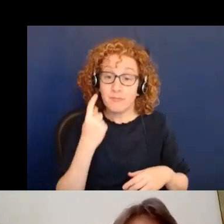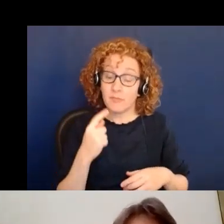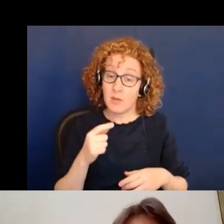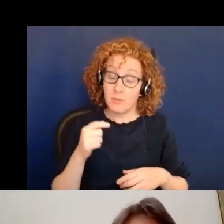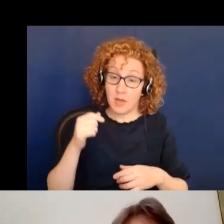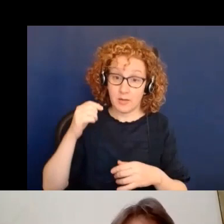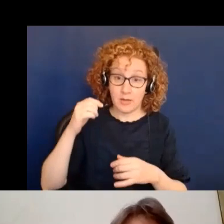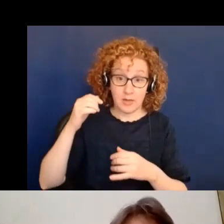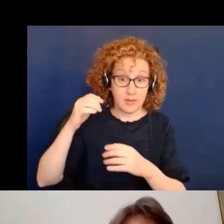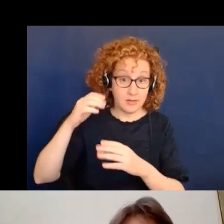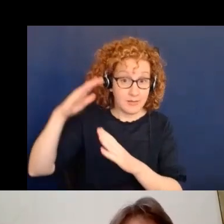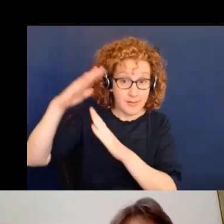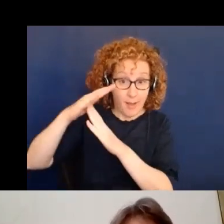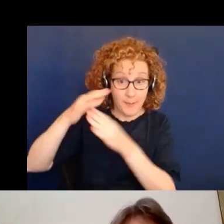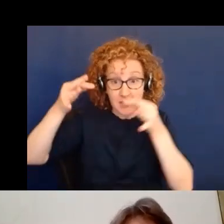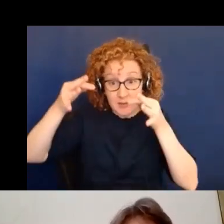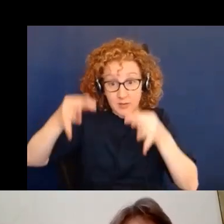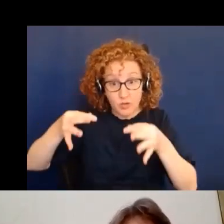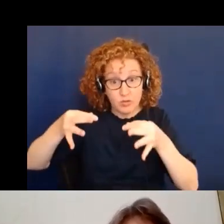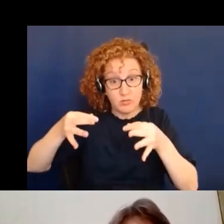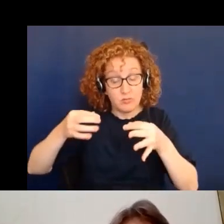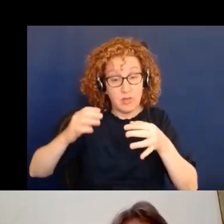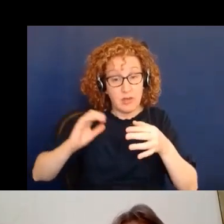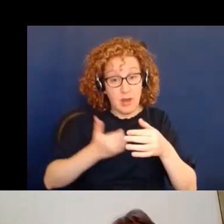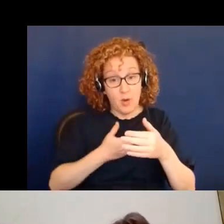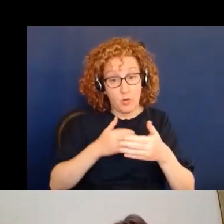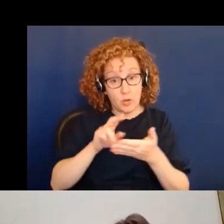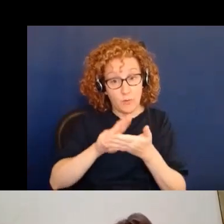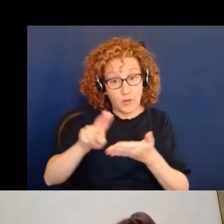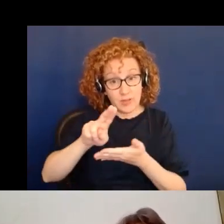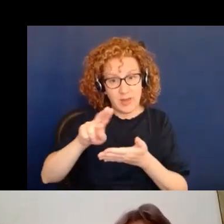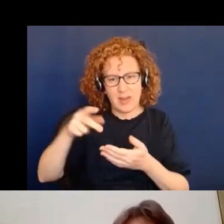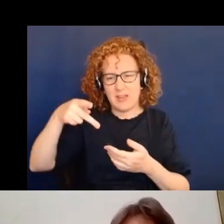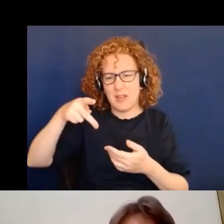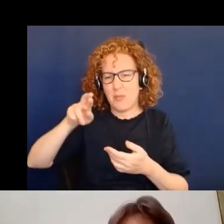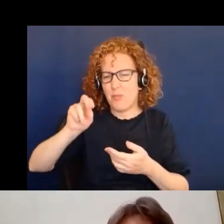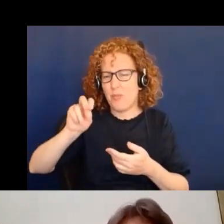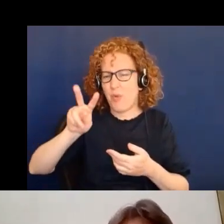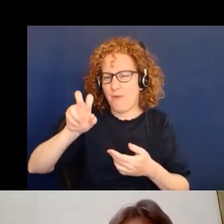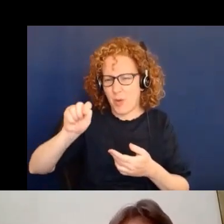the crisis management leadership the provost and the president fortunately our office has